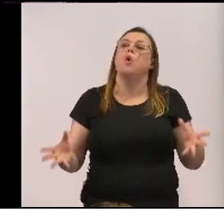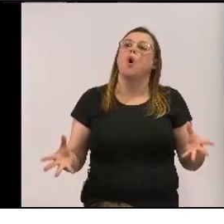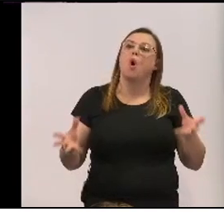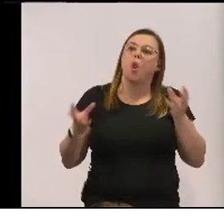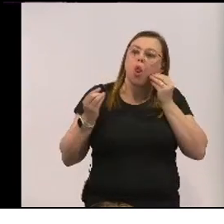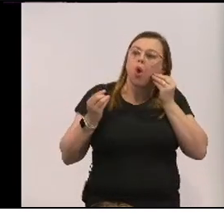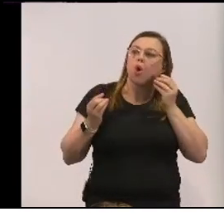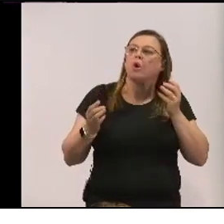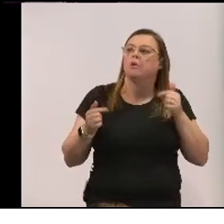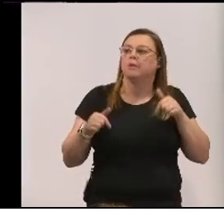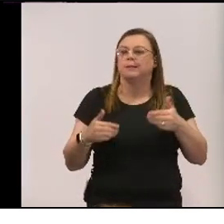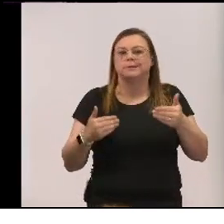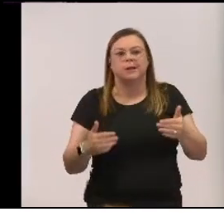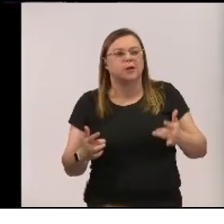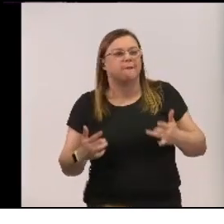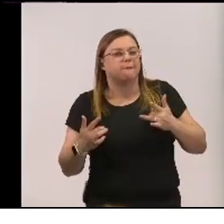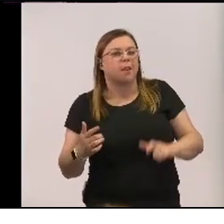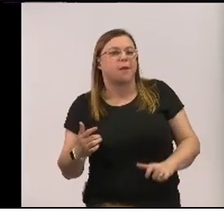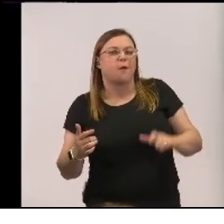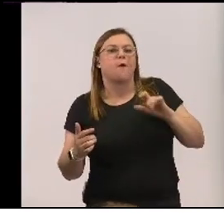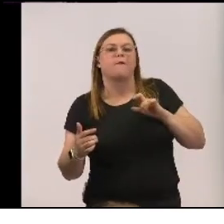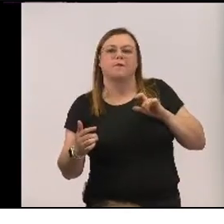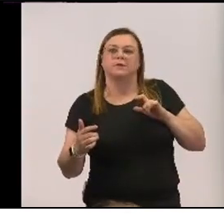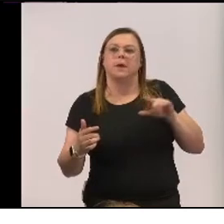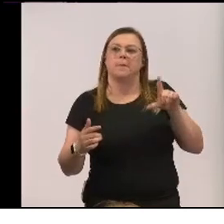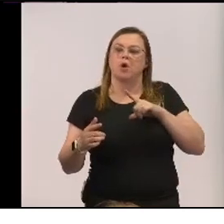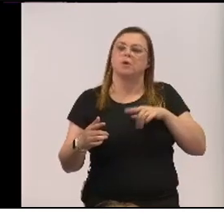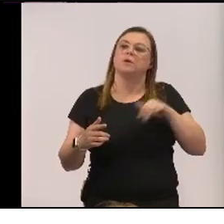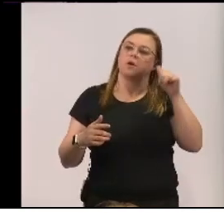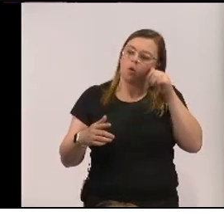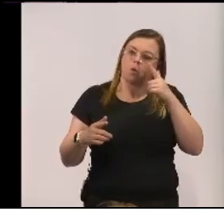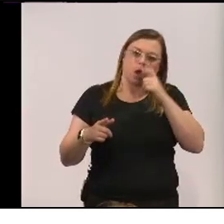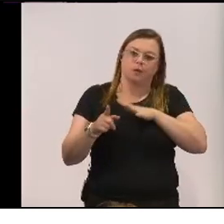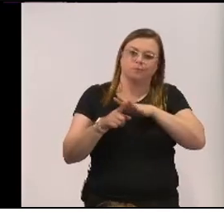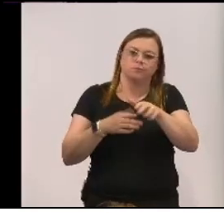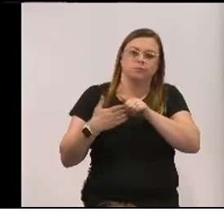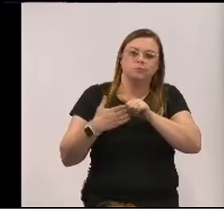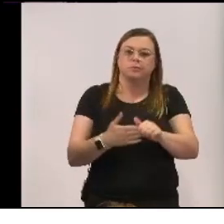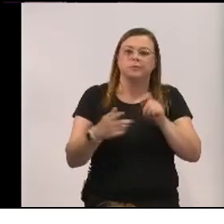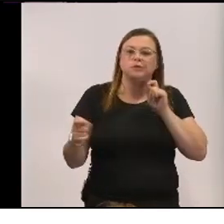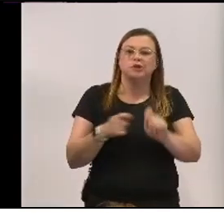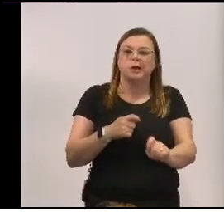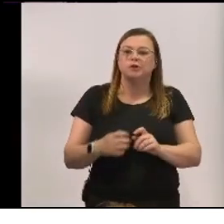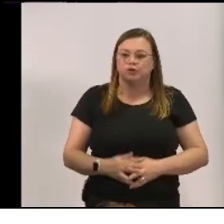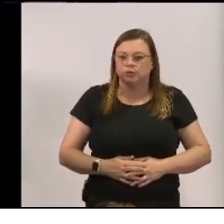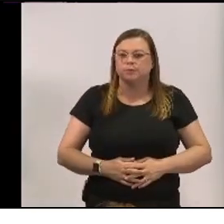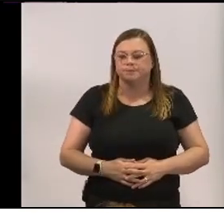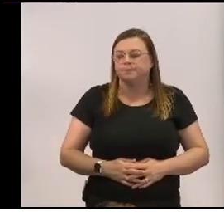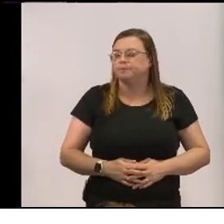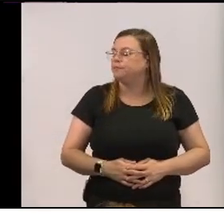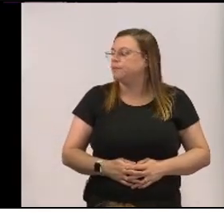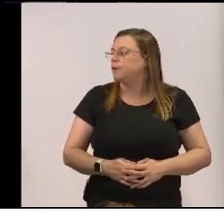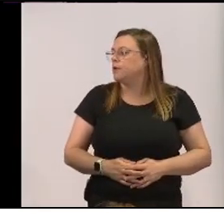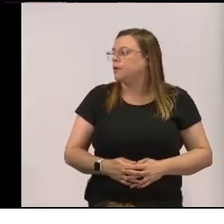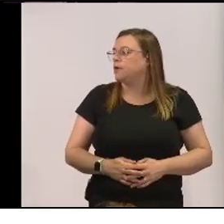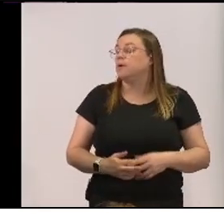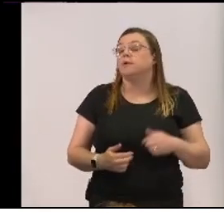much more confident as leaders for change. So yeah, it is our chance to actually hear